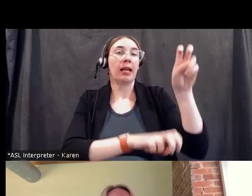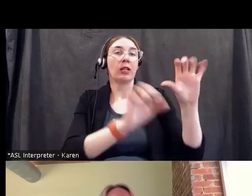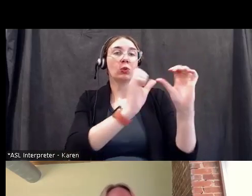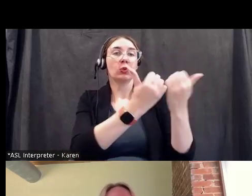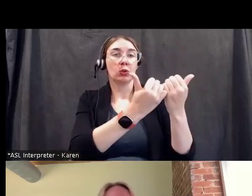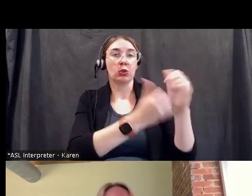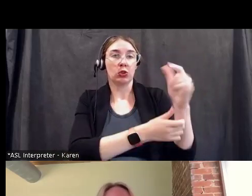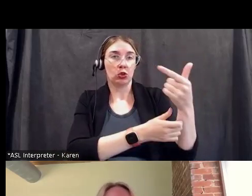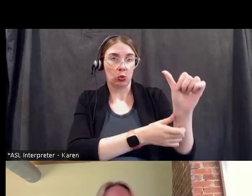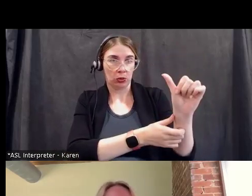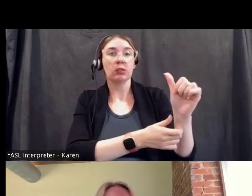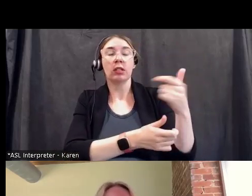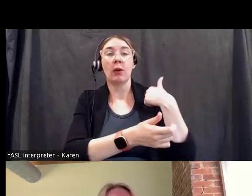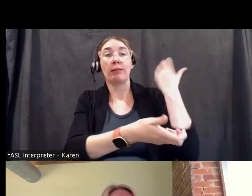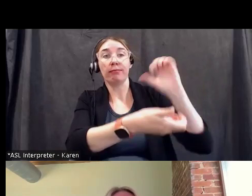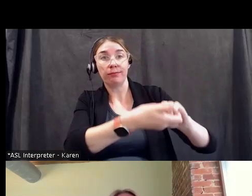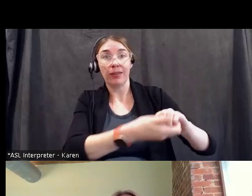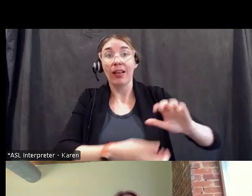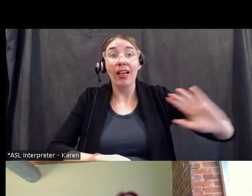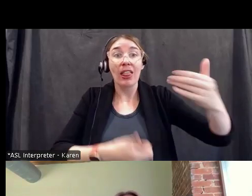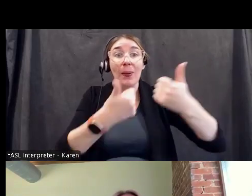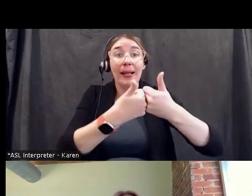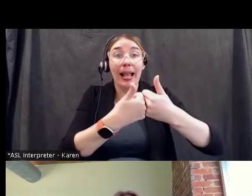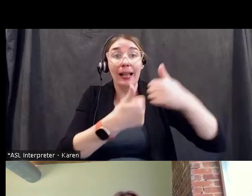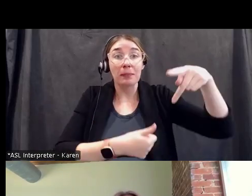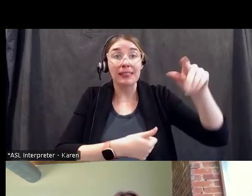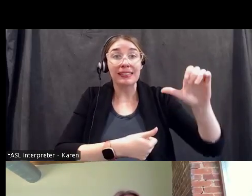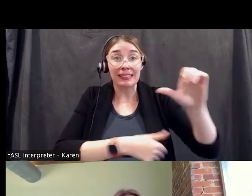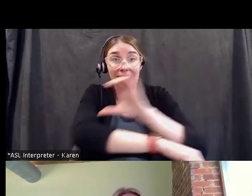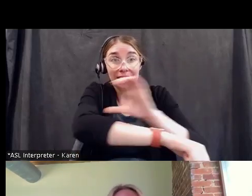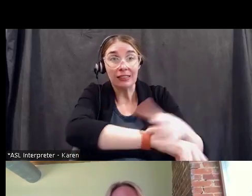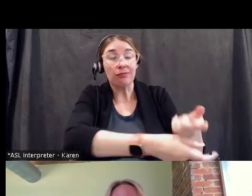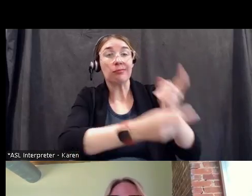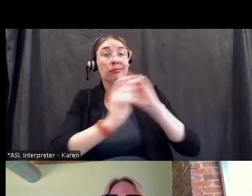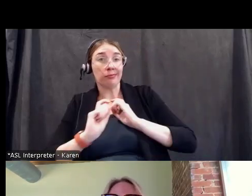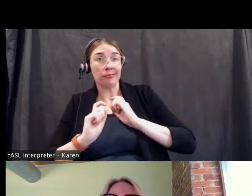of their gaming PCs that we could also put in our lab that come with some games installed